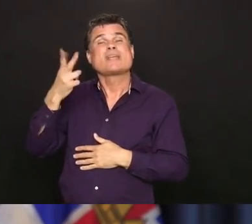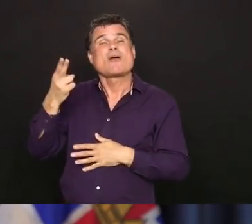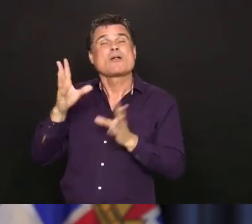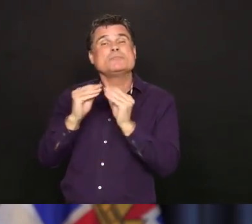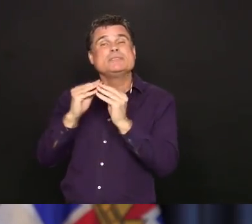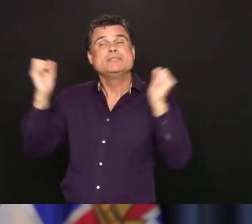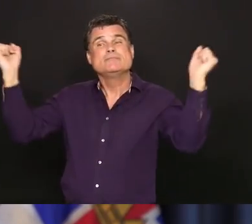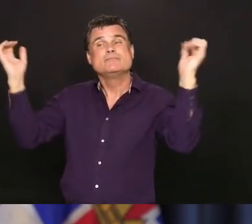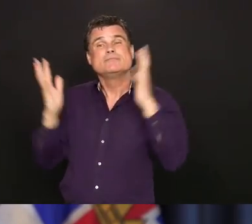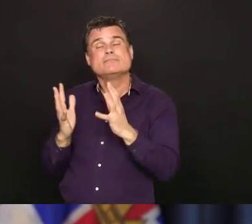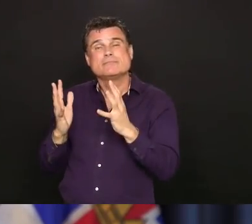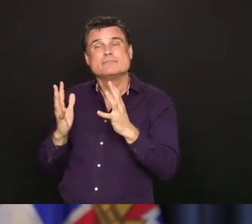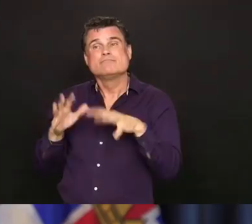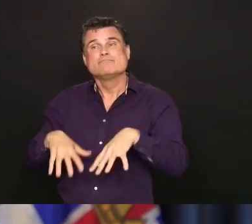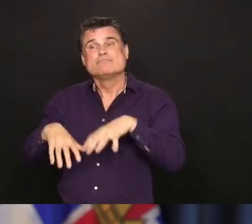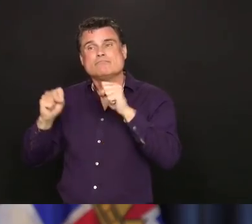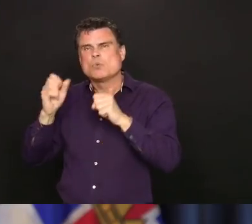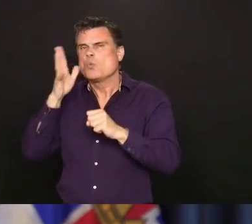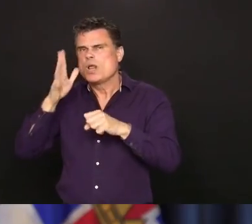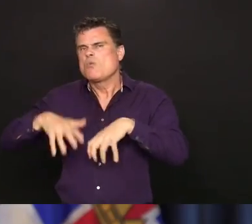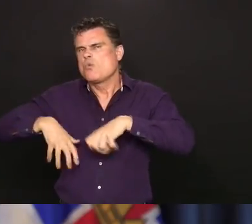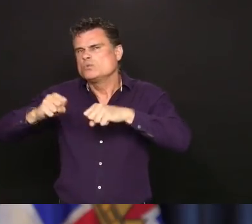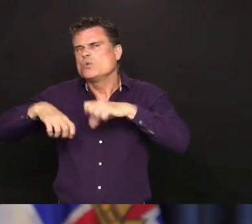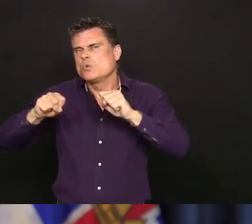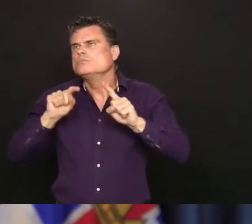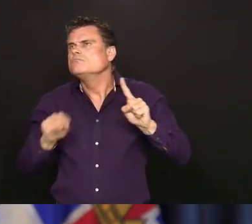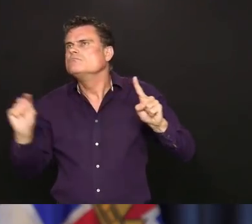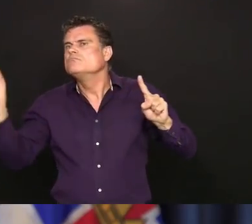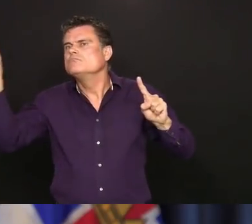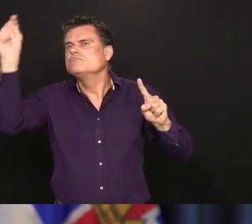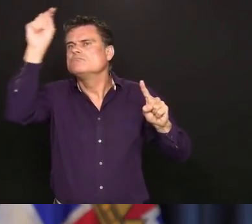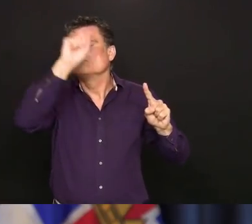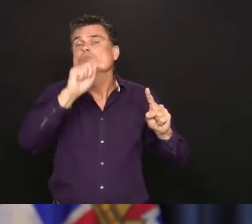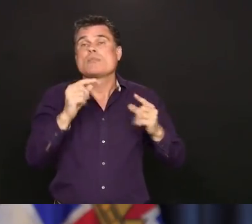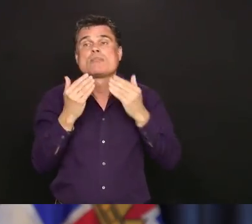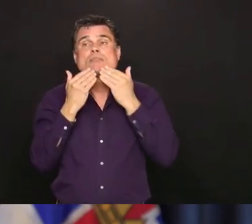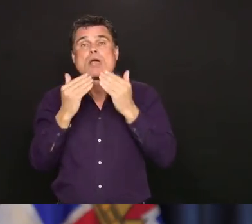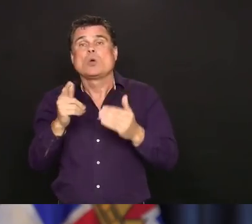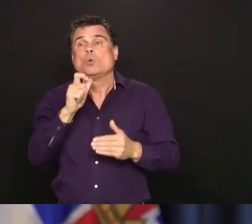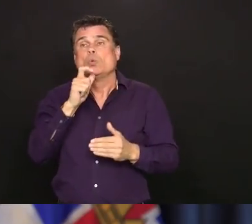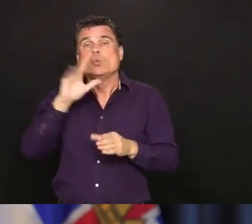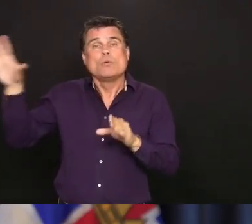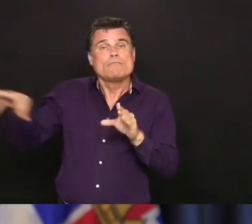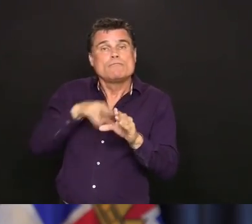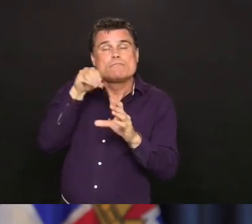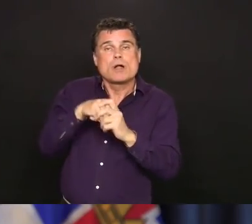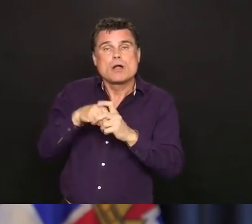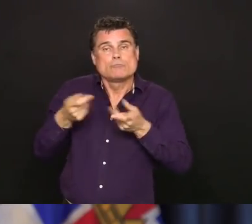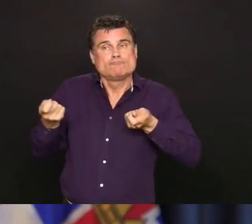involved, all of the CEOs and Medical Health Officers involved.